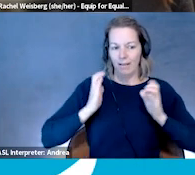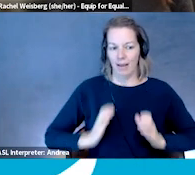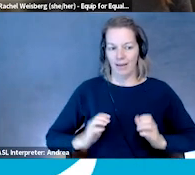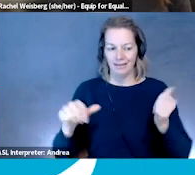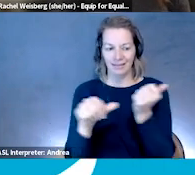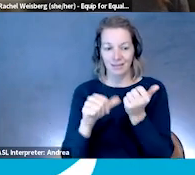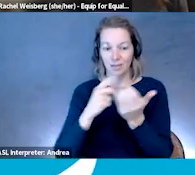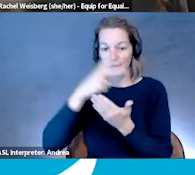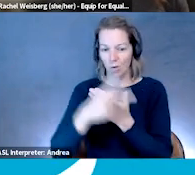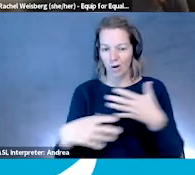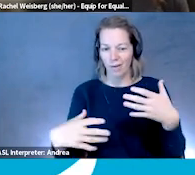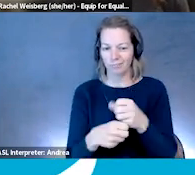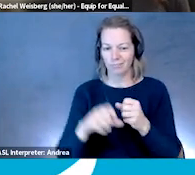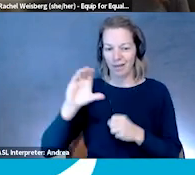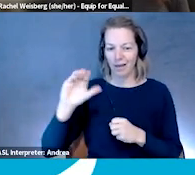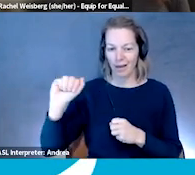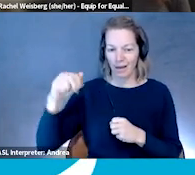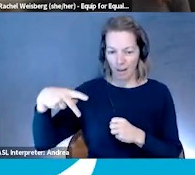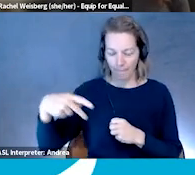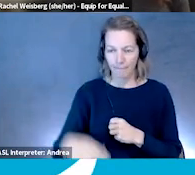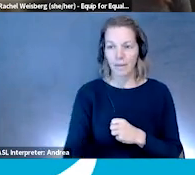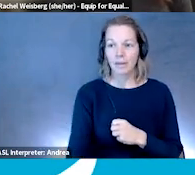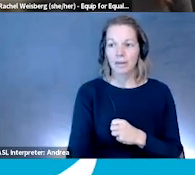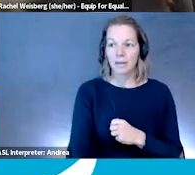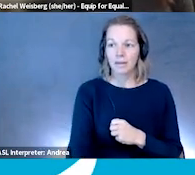I'M SO THRILLED TO BE HERE TODAY WITH ALL OF